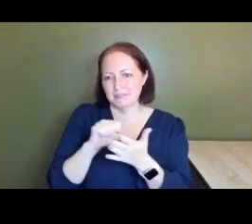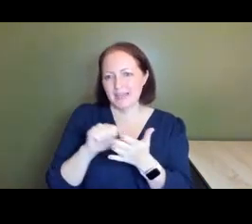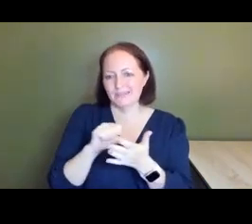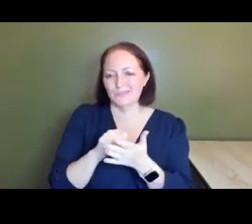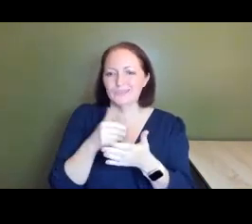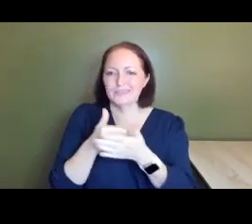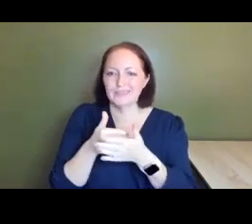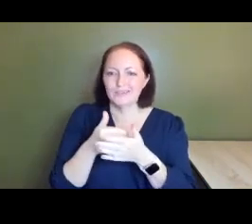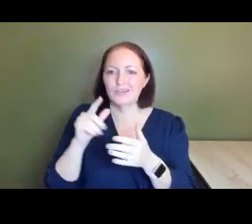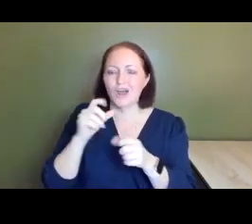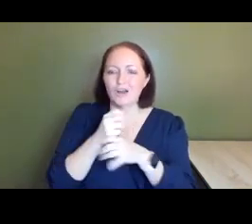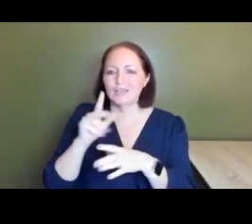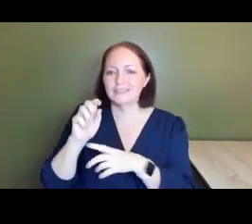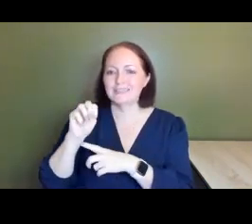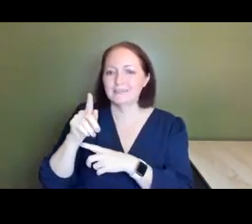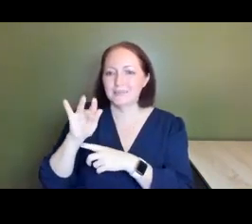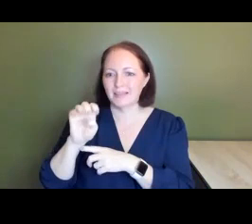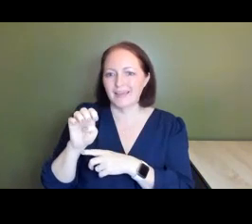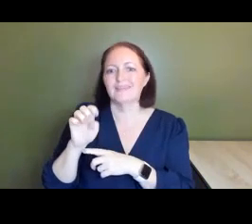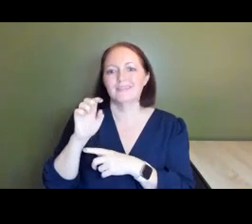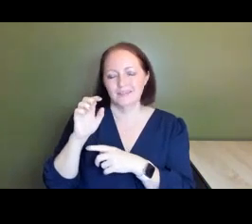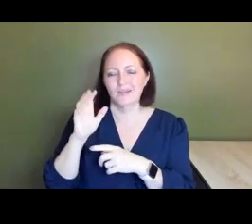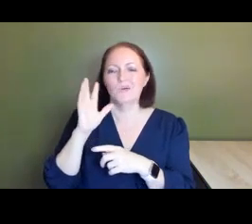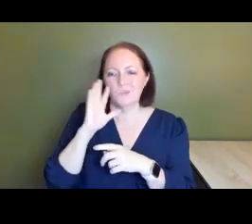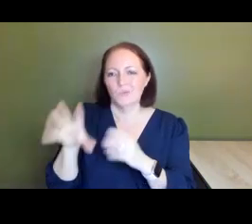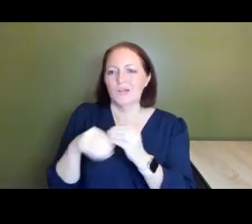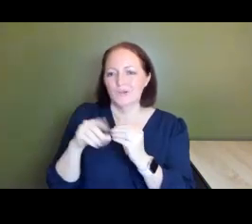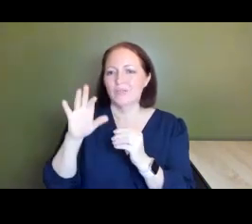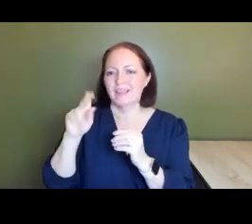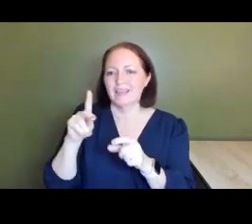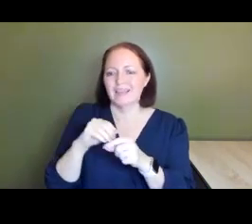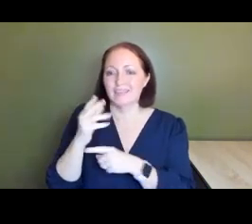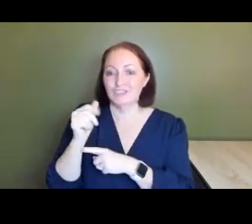our Template is posted we’ll drop that link in the chat for you right now. We will use